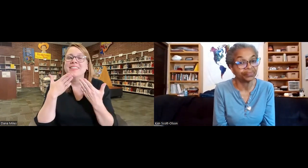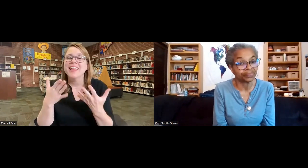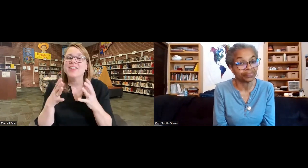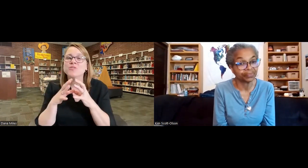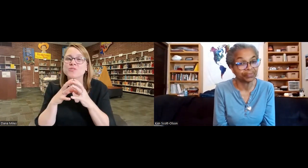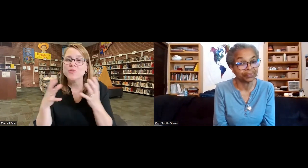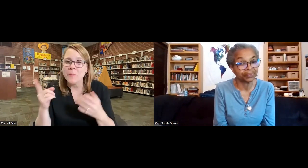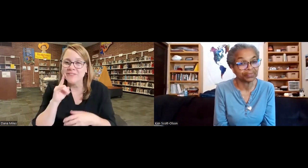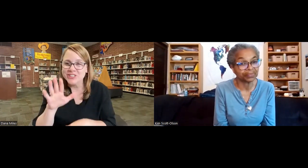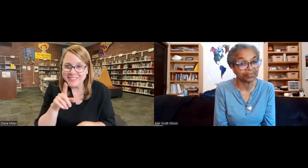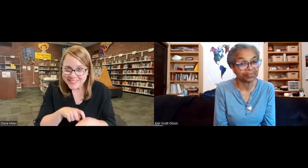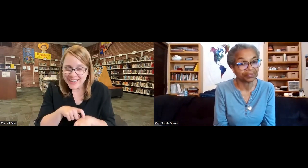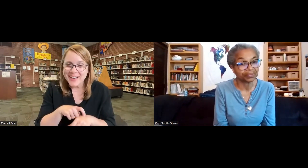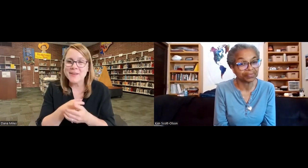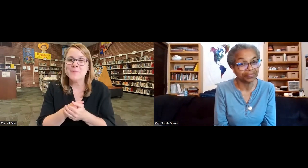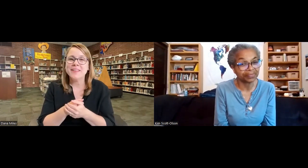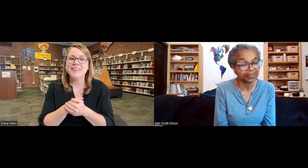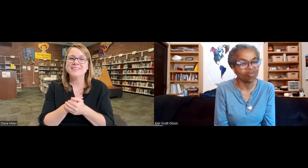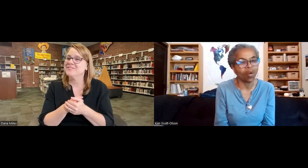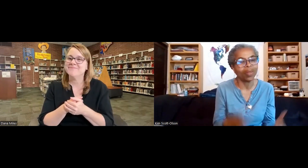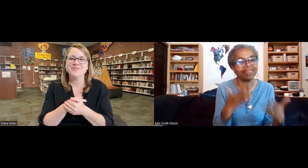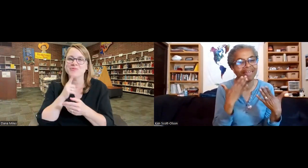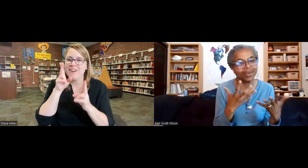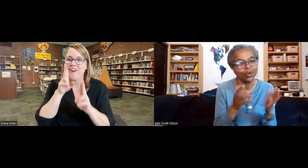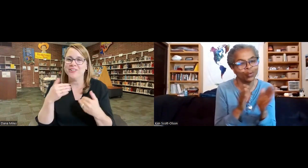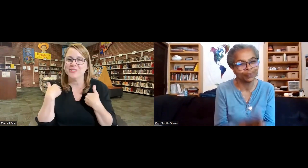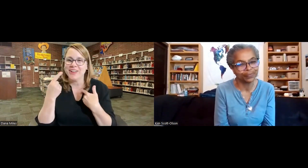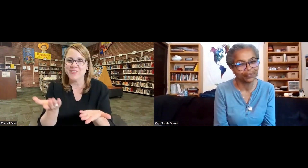Kim, thank you so much for your time,